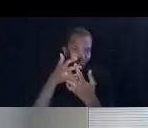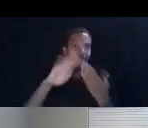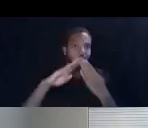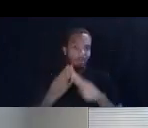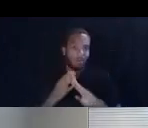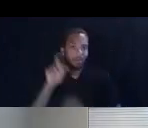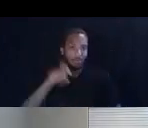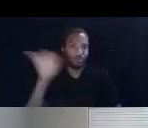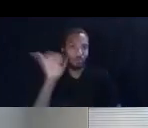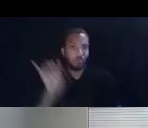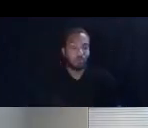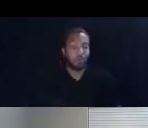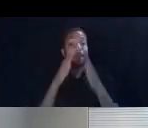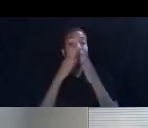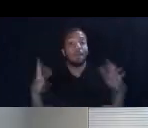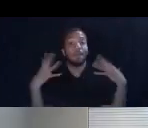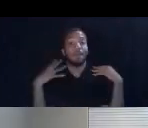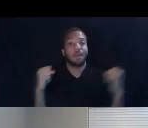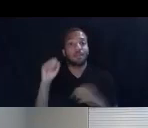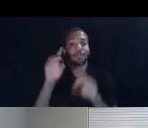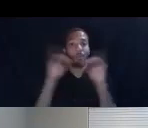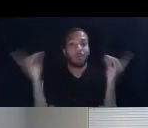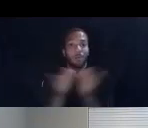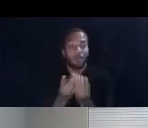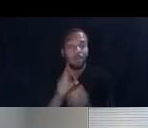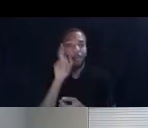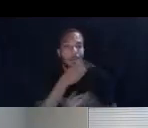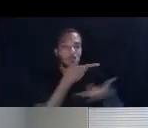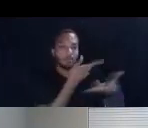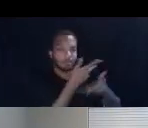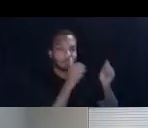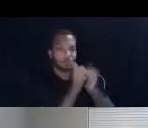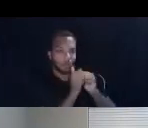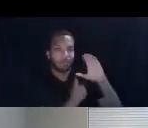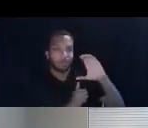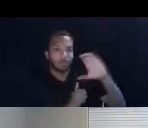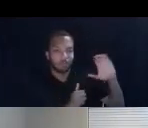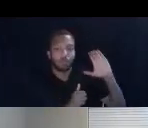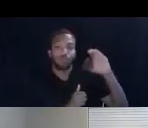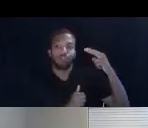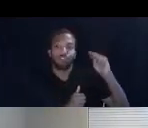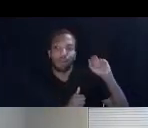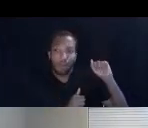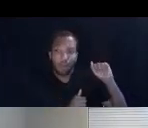Public health departments must conduct a CHNA every three years as part of their accreditation process. A community improvement plan